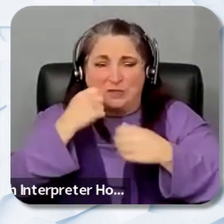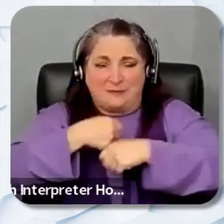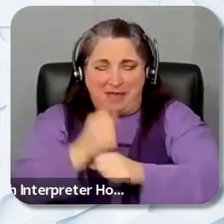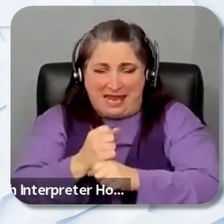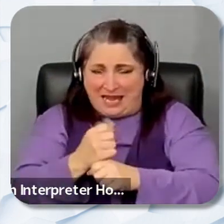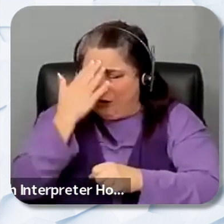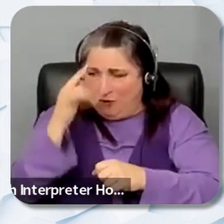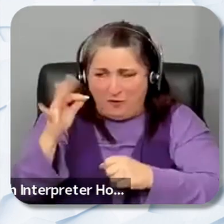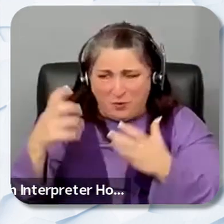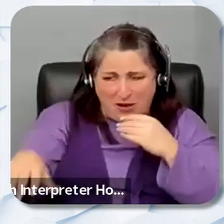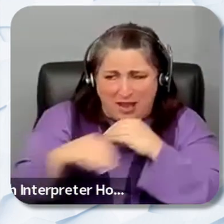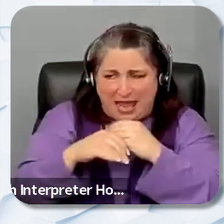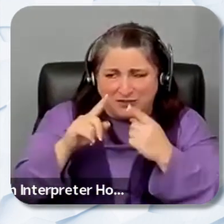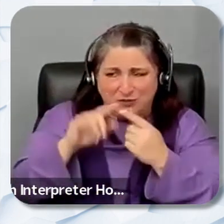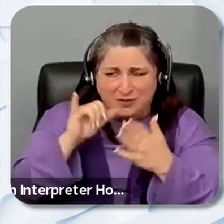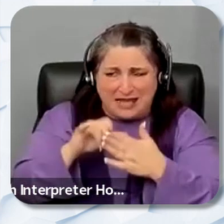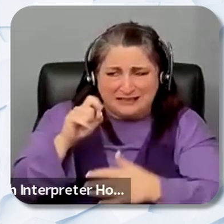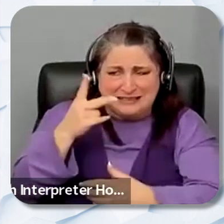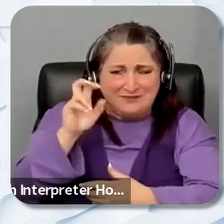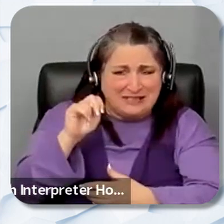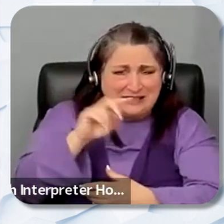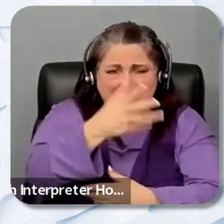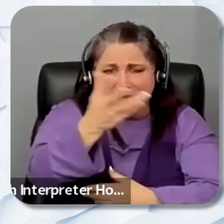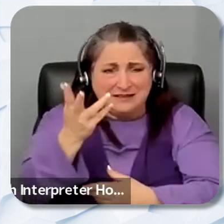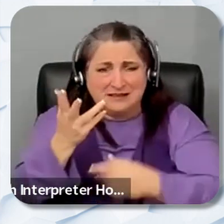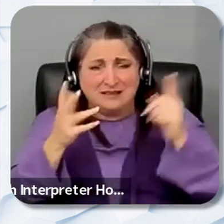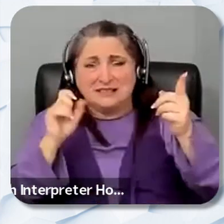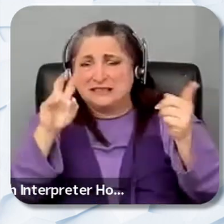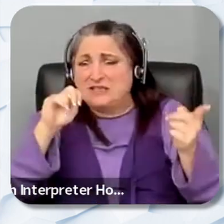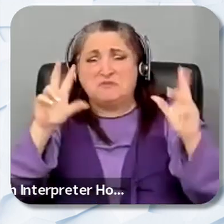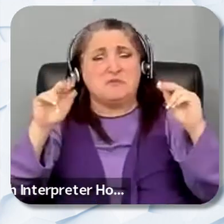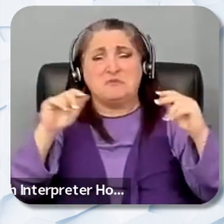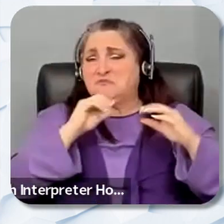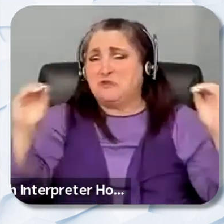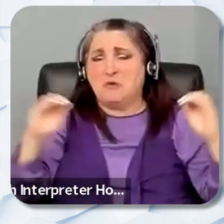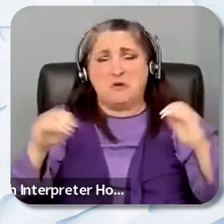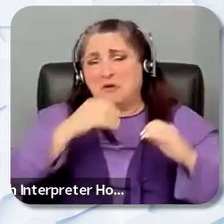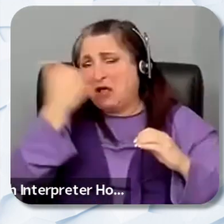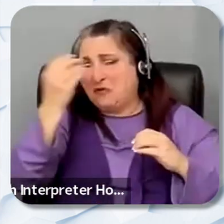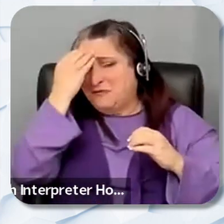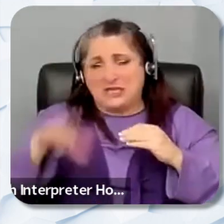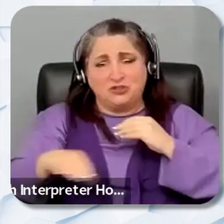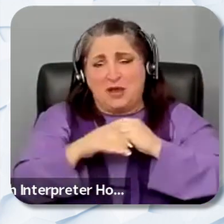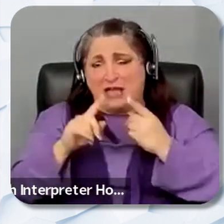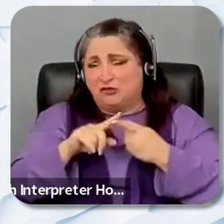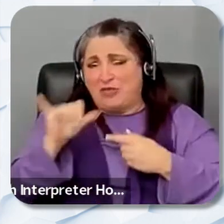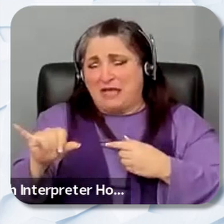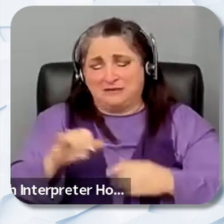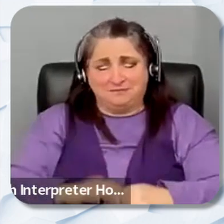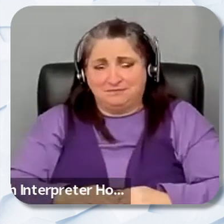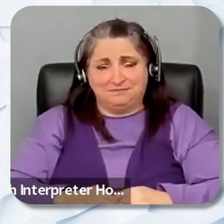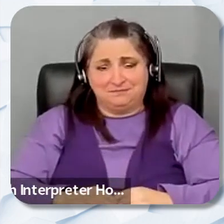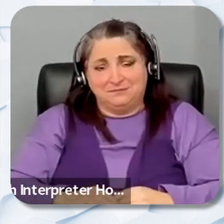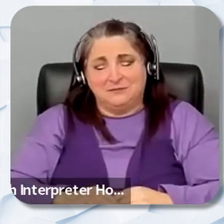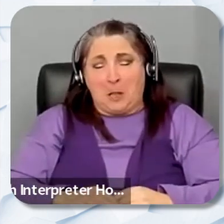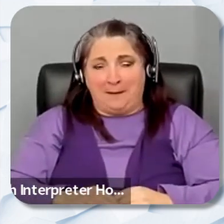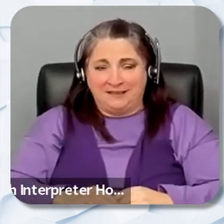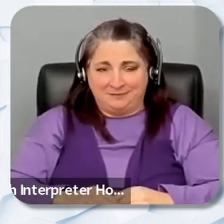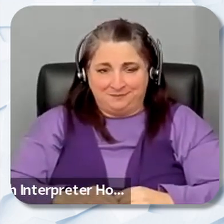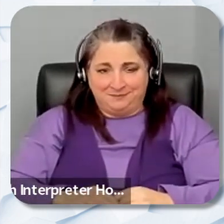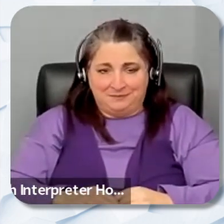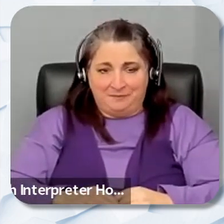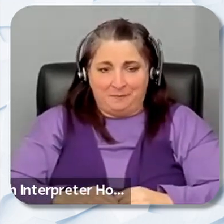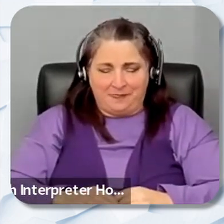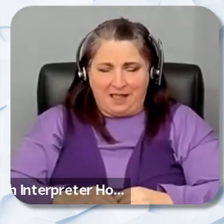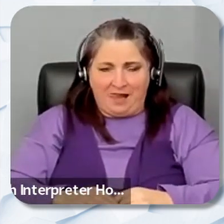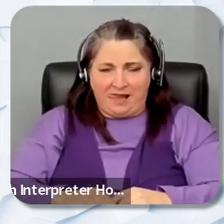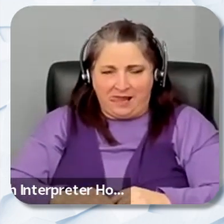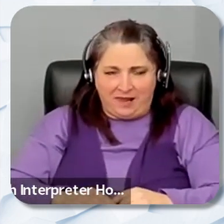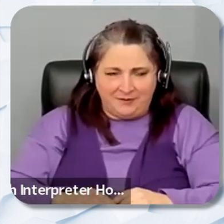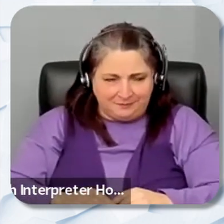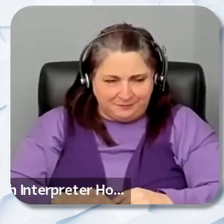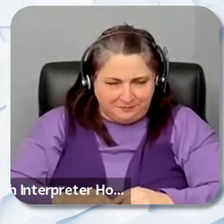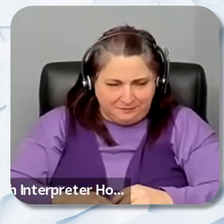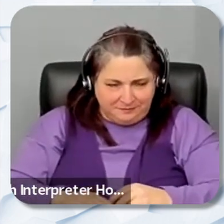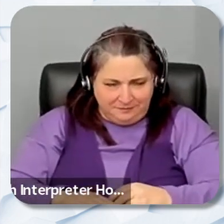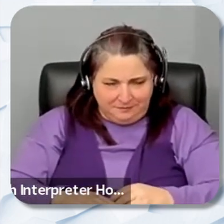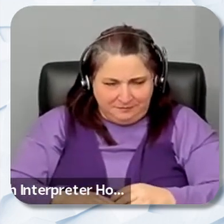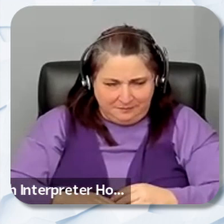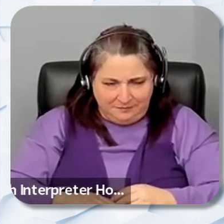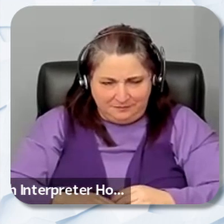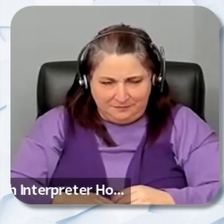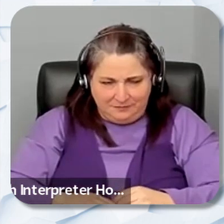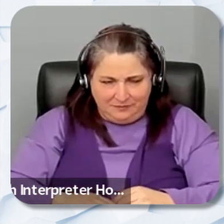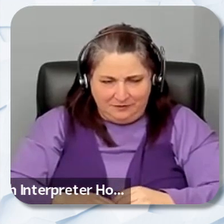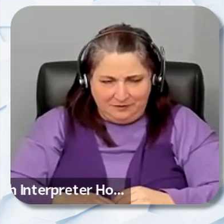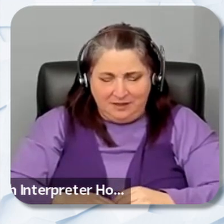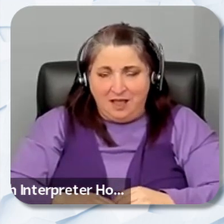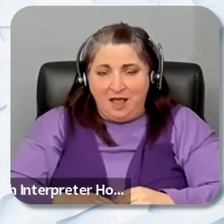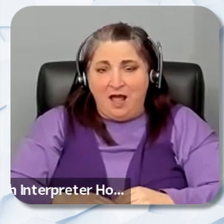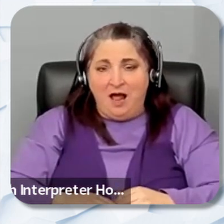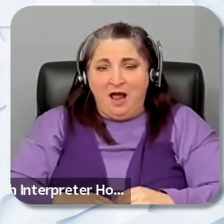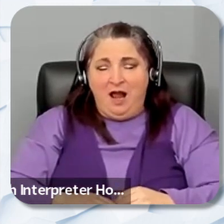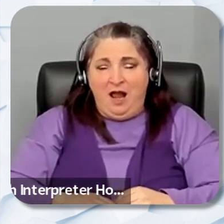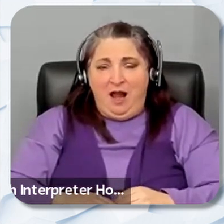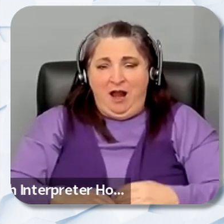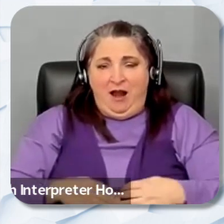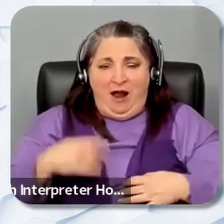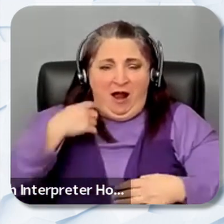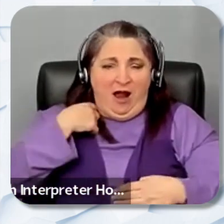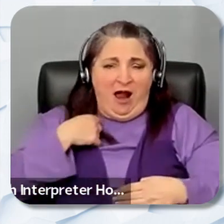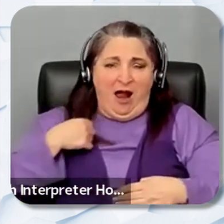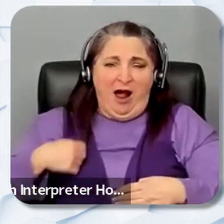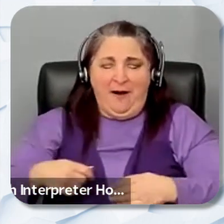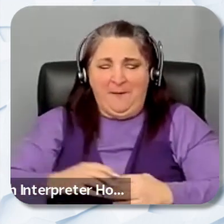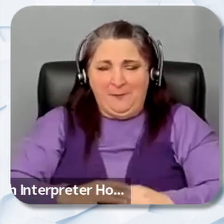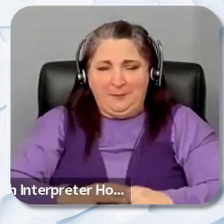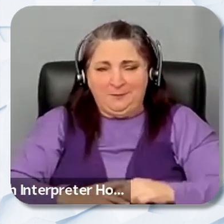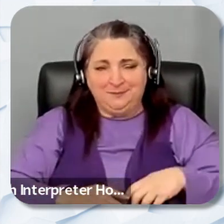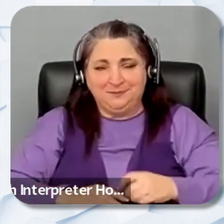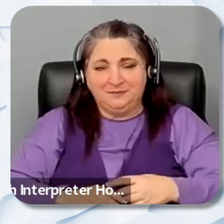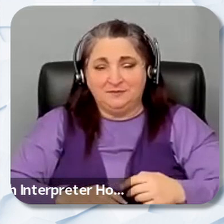add to that, Steven. No, I do not. Okay. Good. Okay. So we're getting a couple of more questions